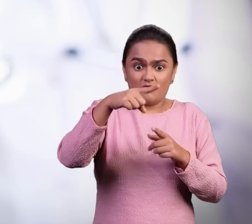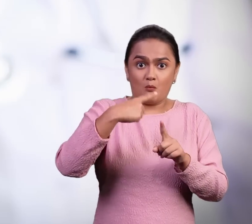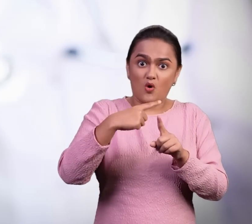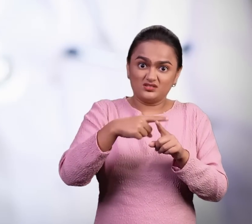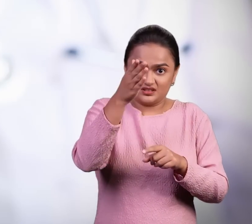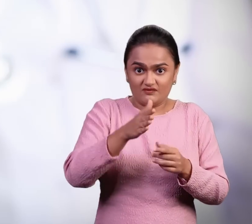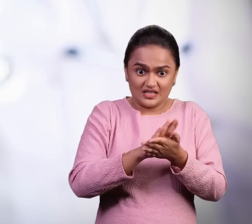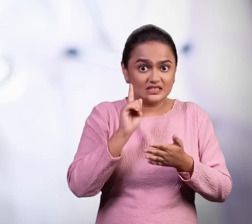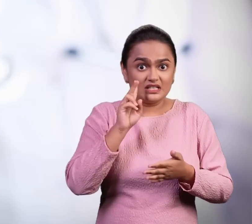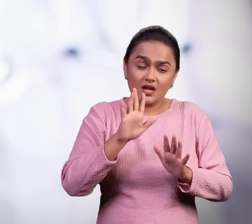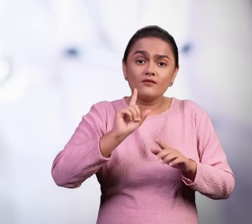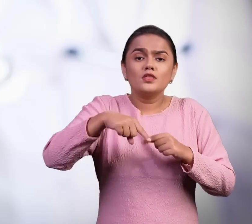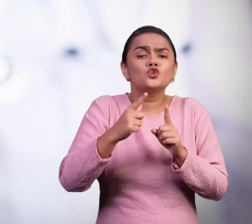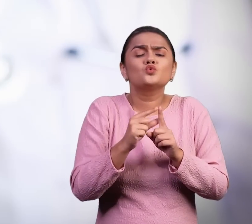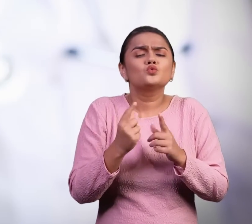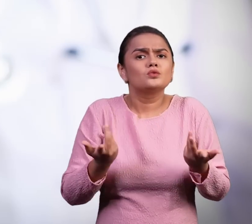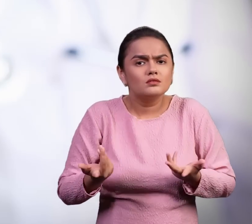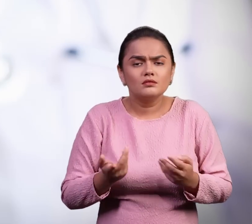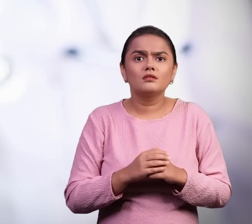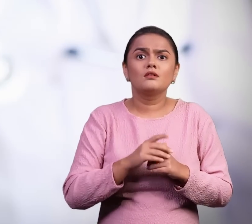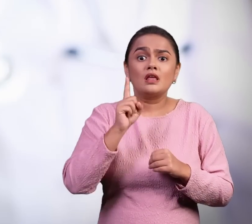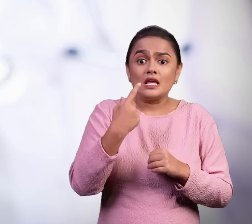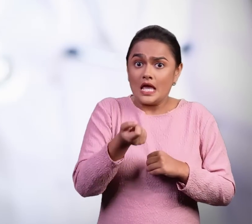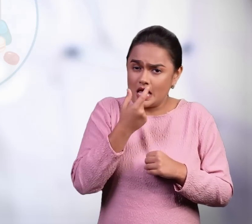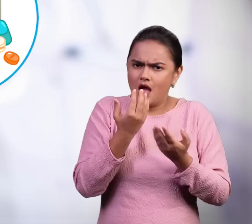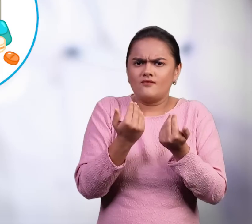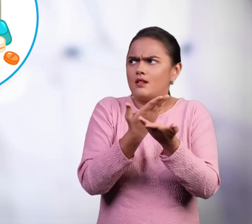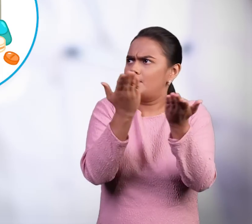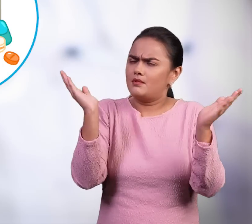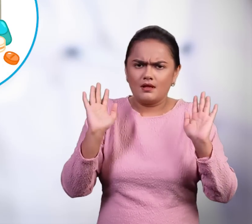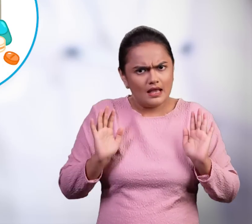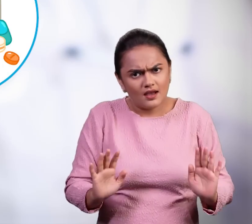what to do if tested positive, available treatments,